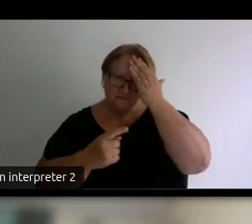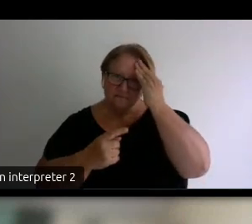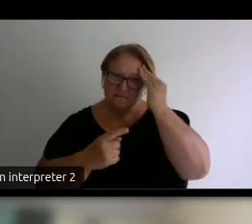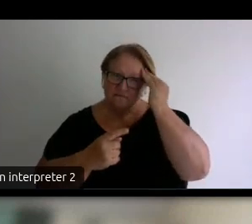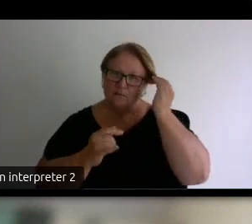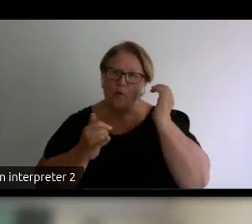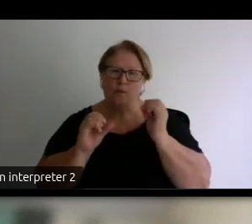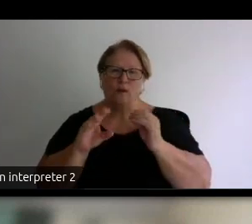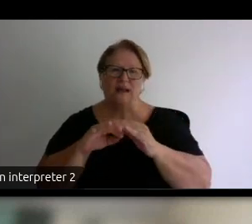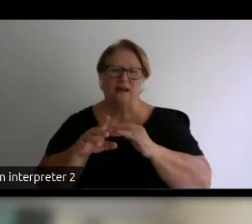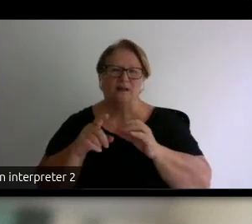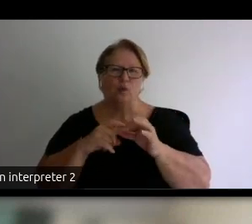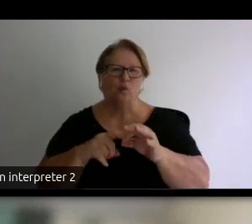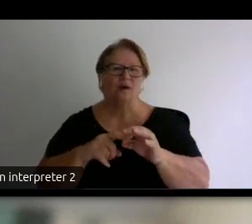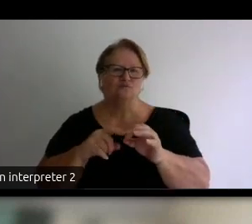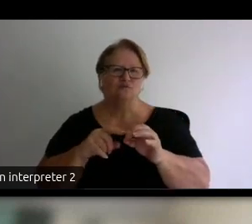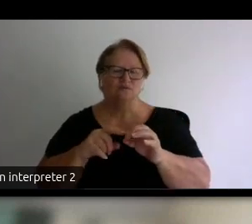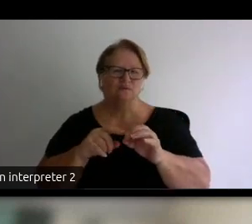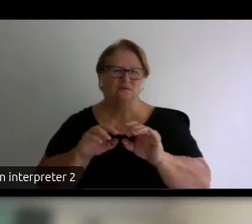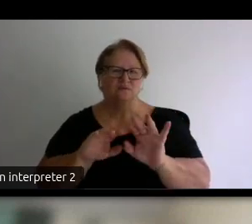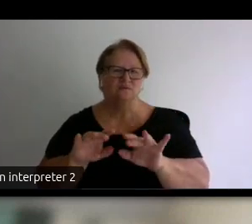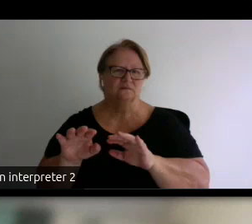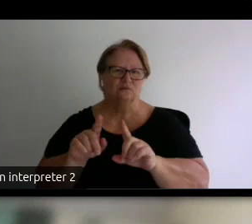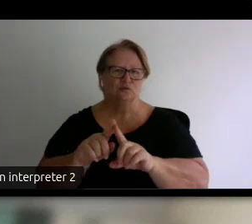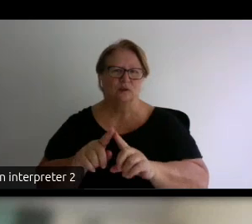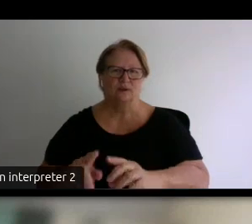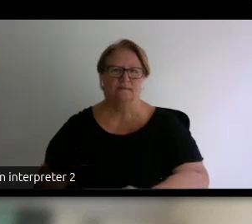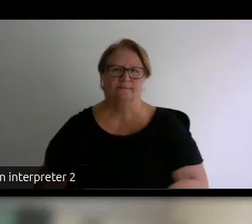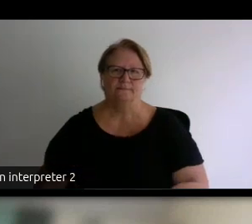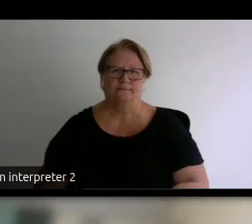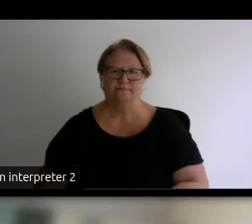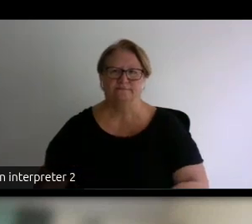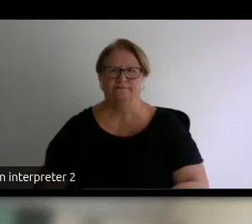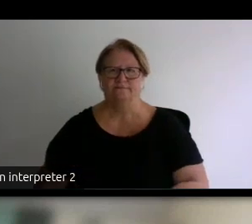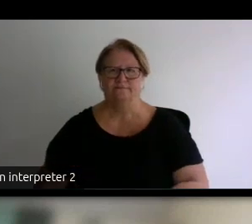that should probably get you the information that you need. Wonderful. Thank you. Um so